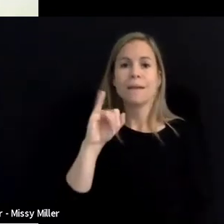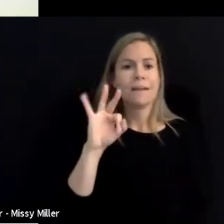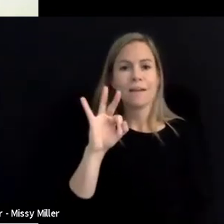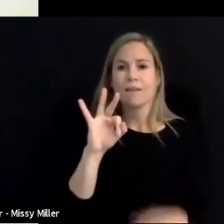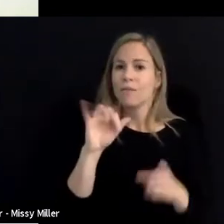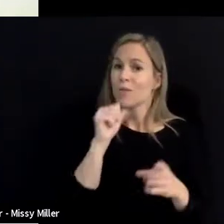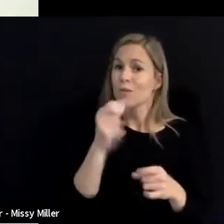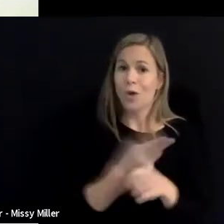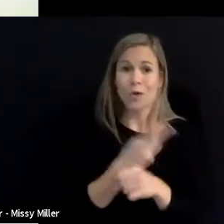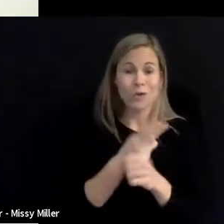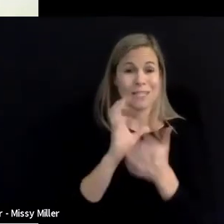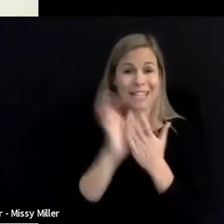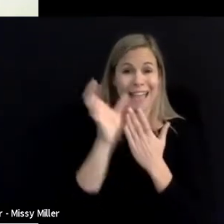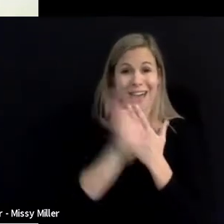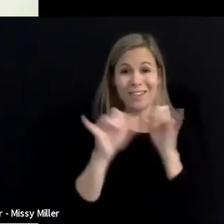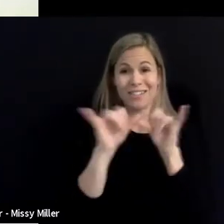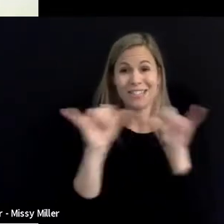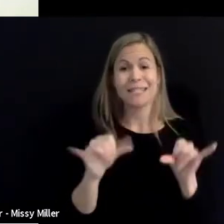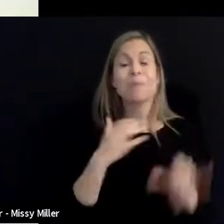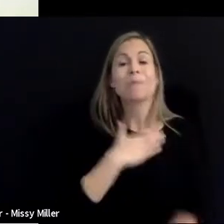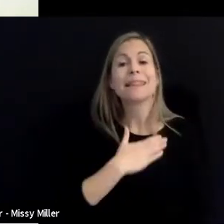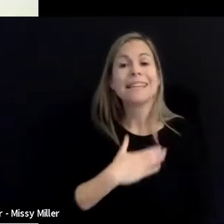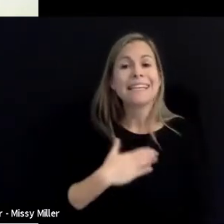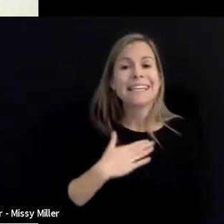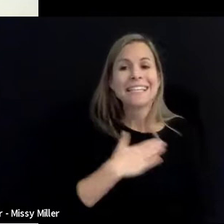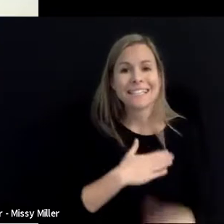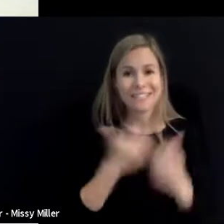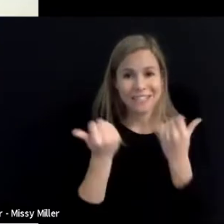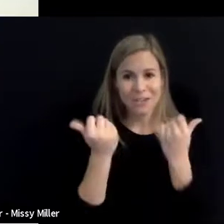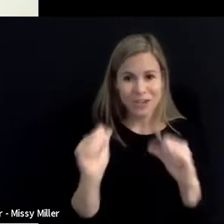please, think about establishing a calendar system with your kid.